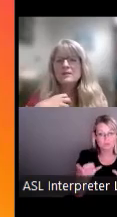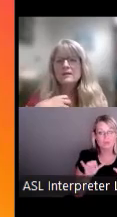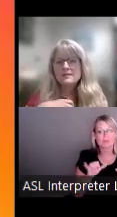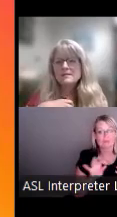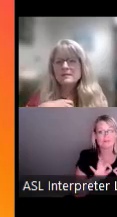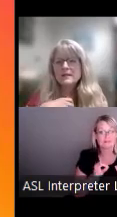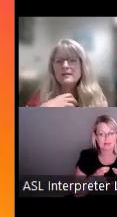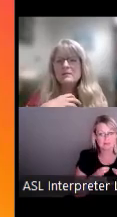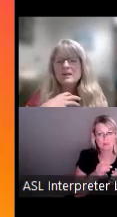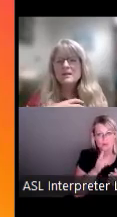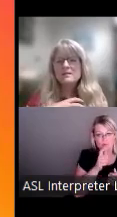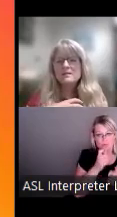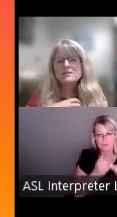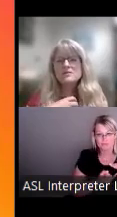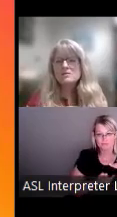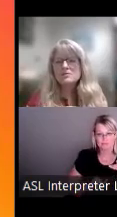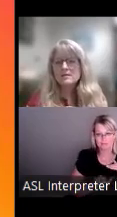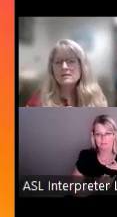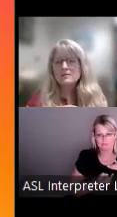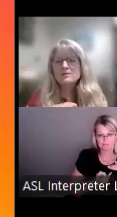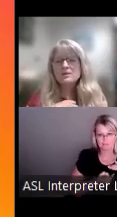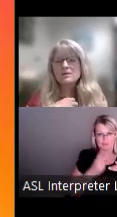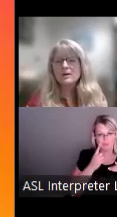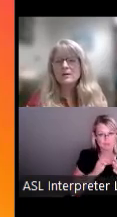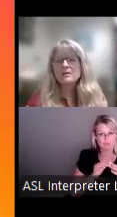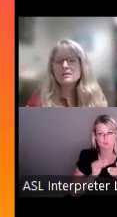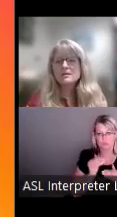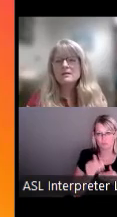really isolated because it's too stressful to go out into the